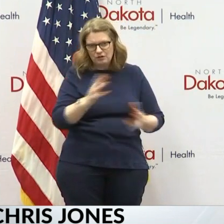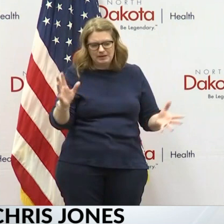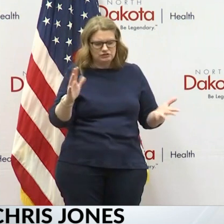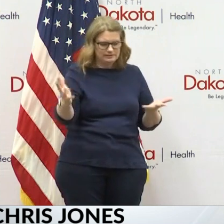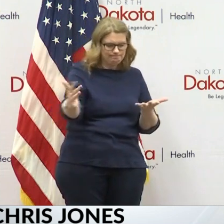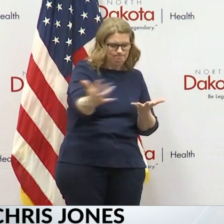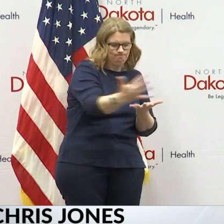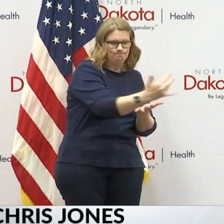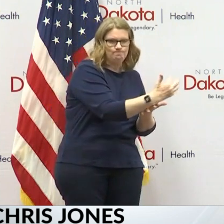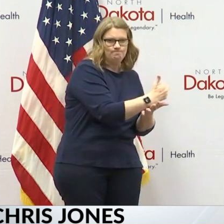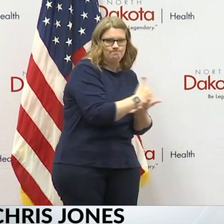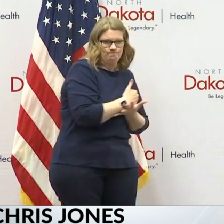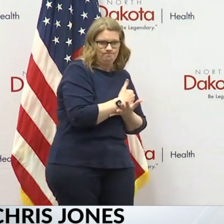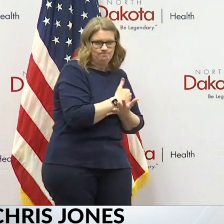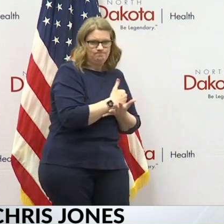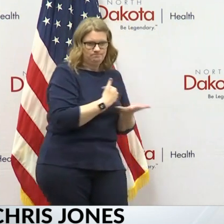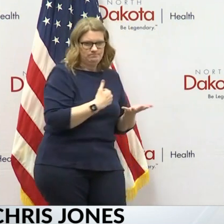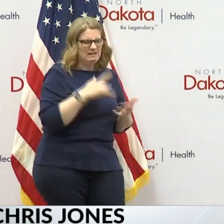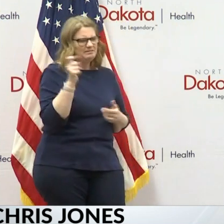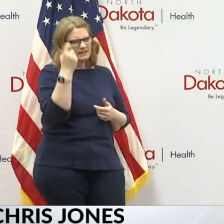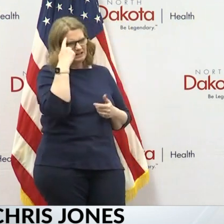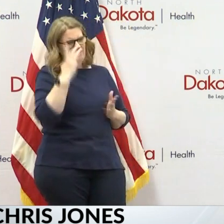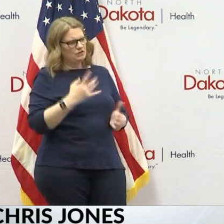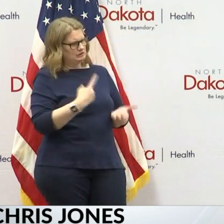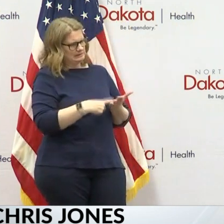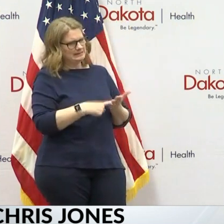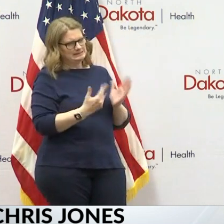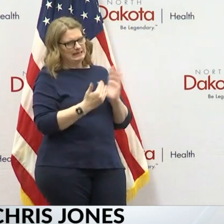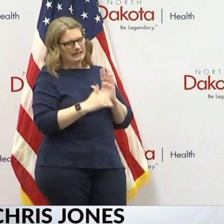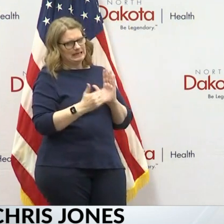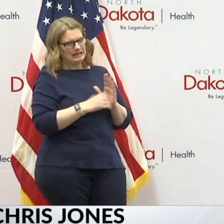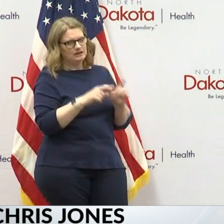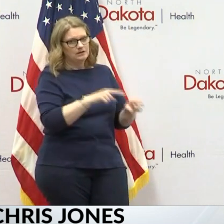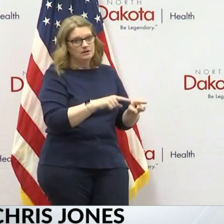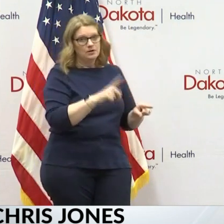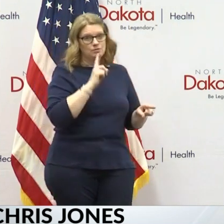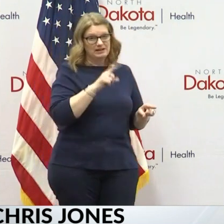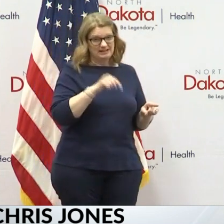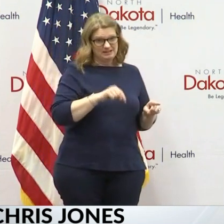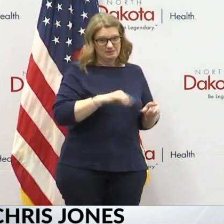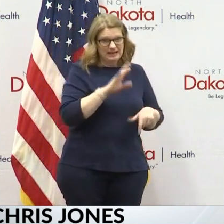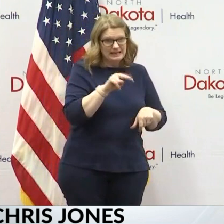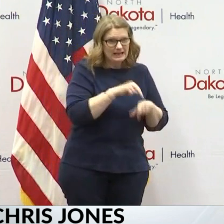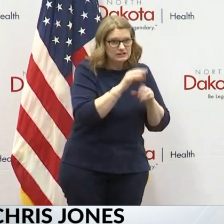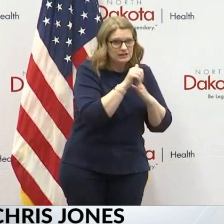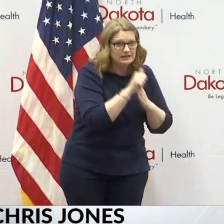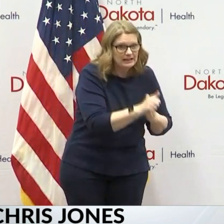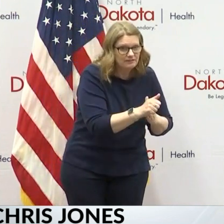STAFF. NORTH DAKOTA UTILIZED THEIR TESTING RESOURCES TO DEVELOP THE DATA NECESSARY AS THE GOVERNOR